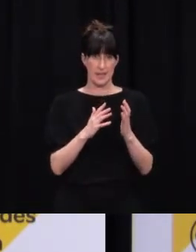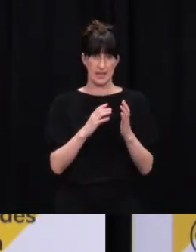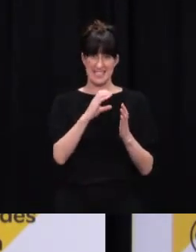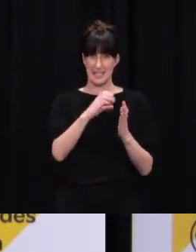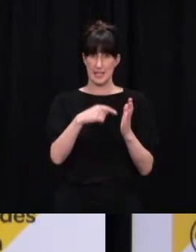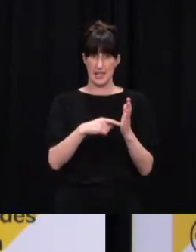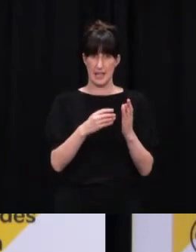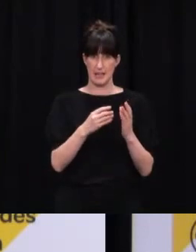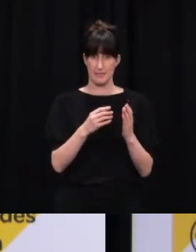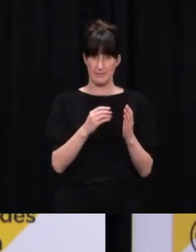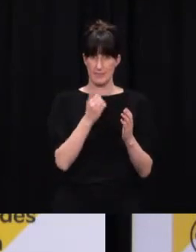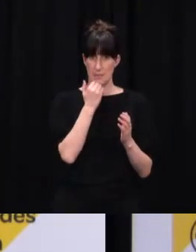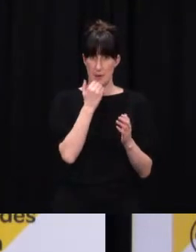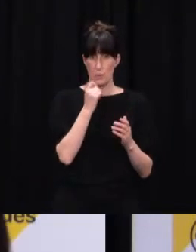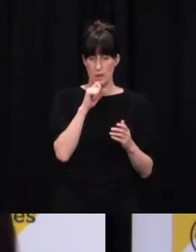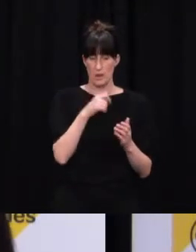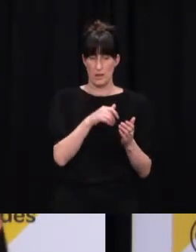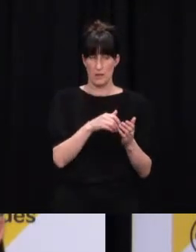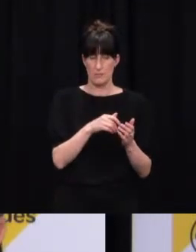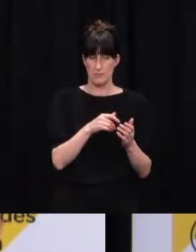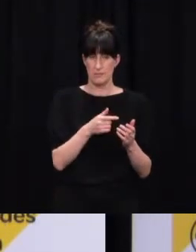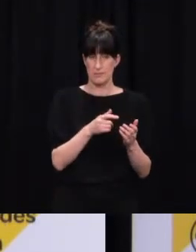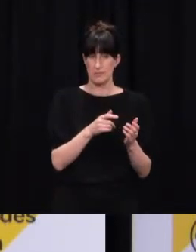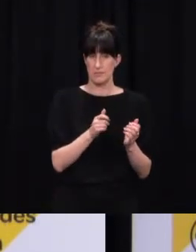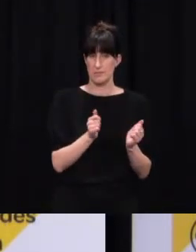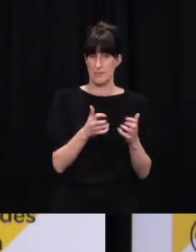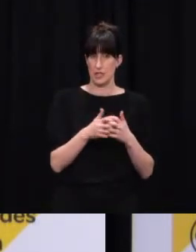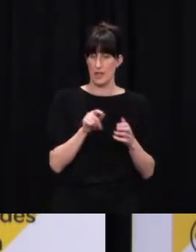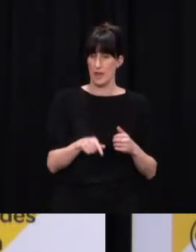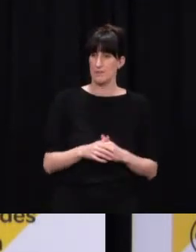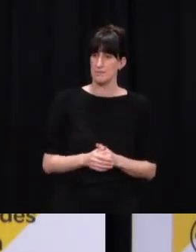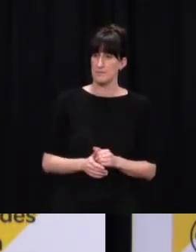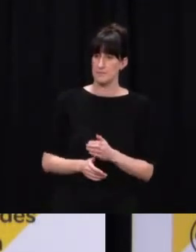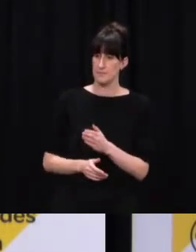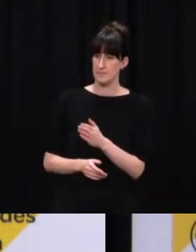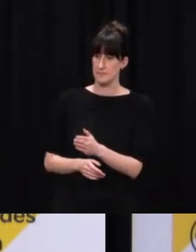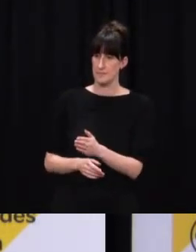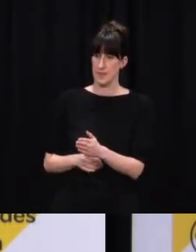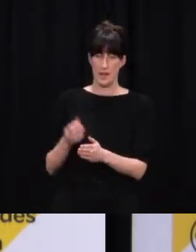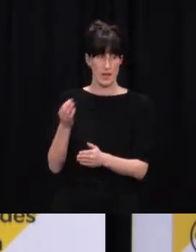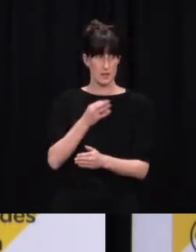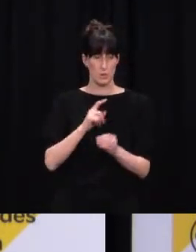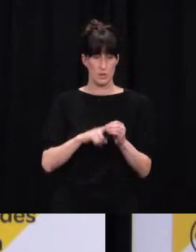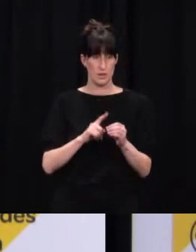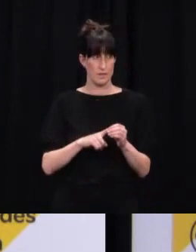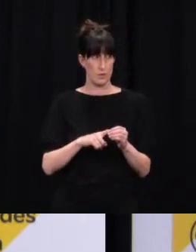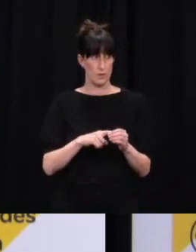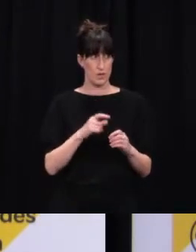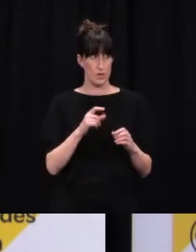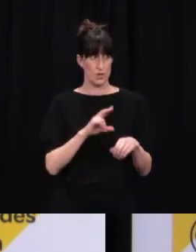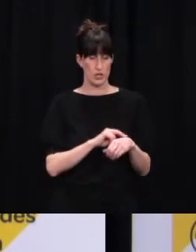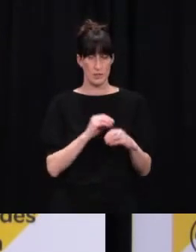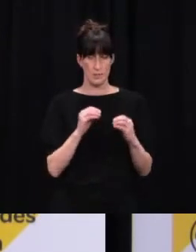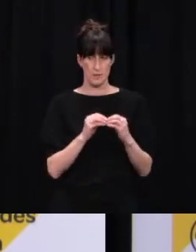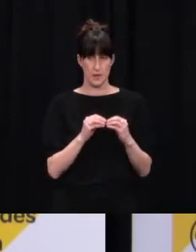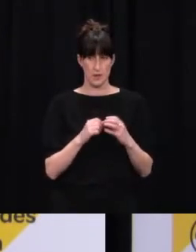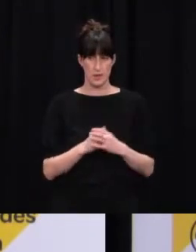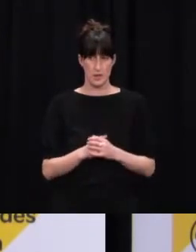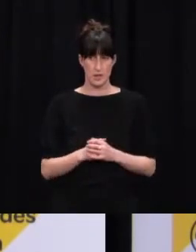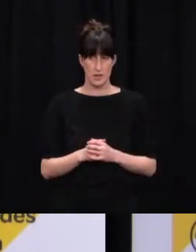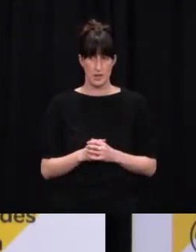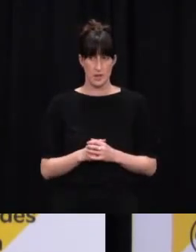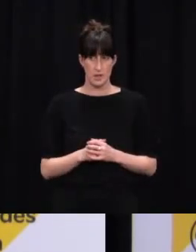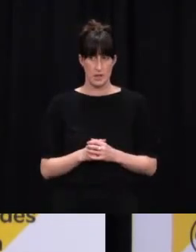covering the weekend, from my